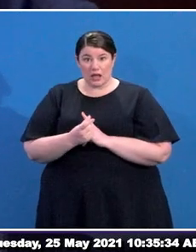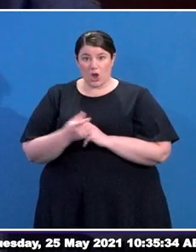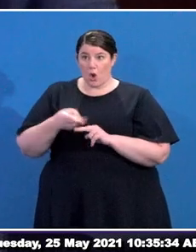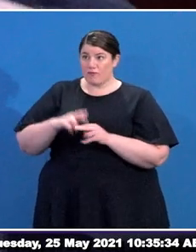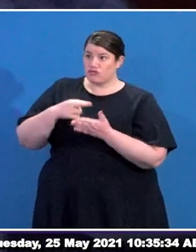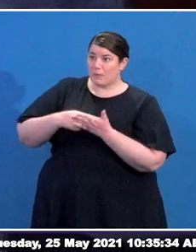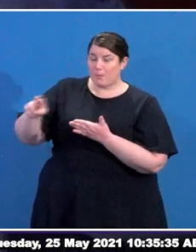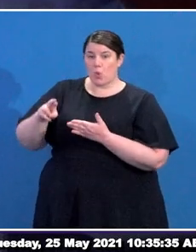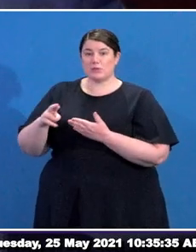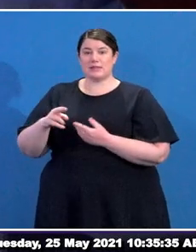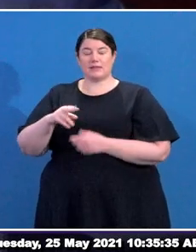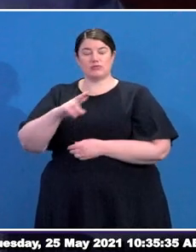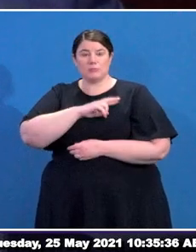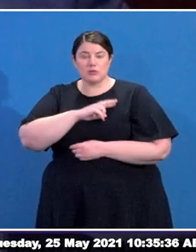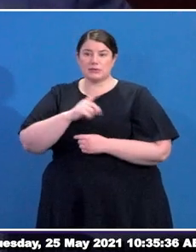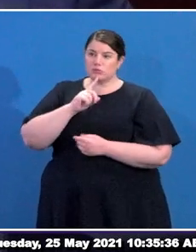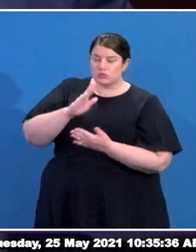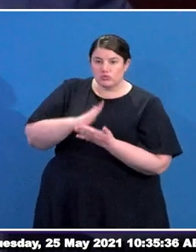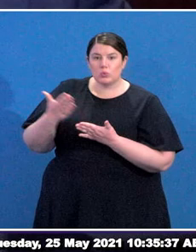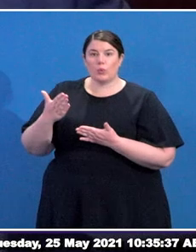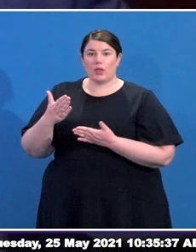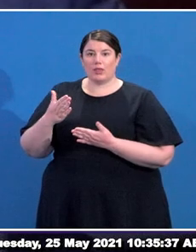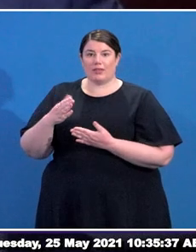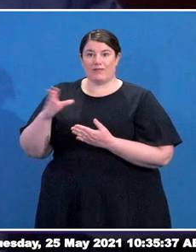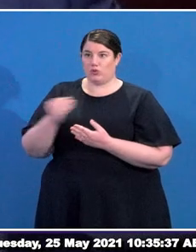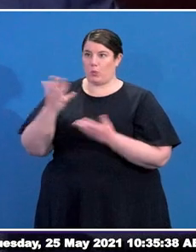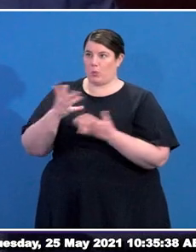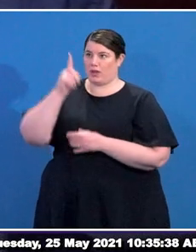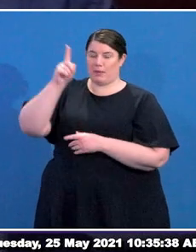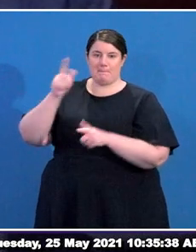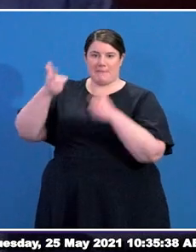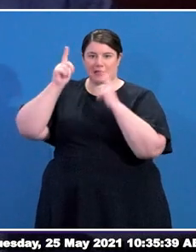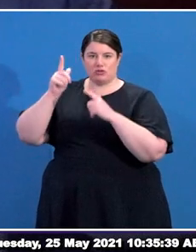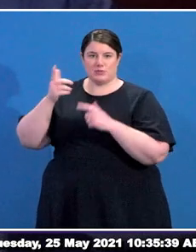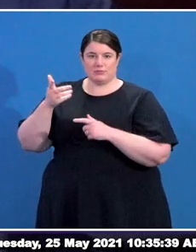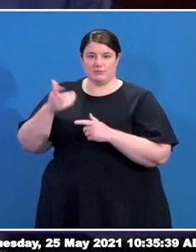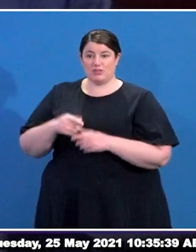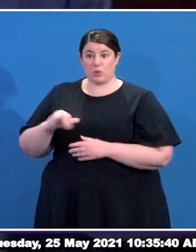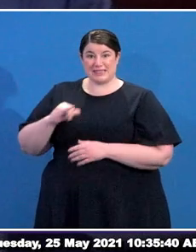has contributed to the very reason this staff member didn't say anything at the time.